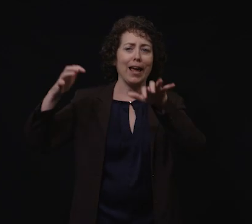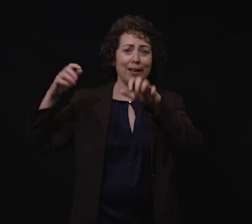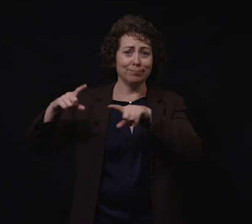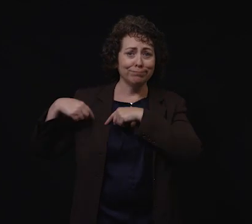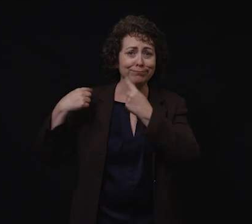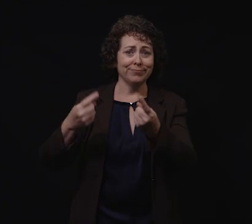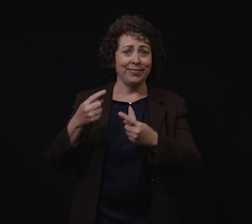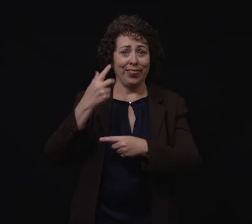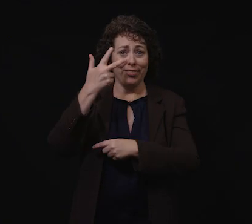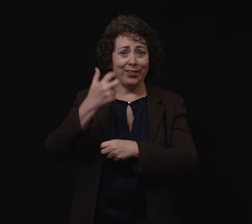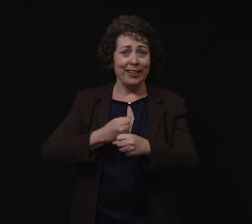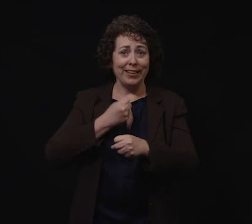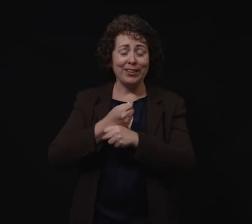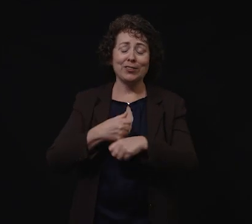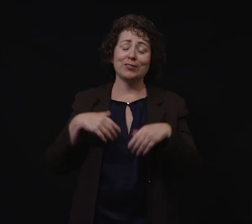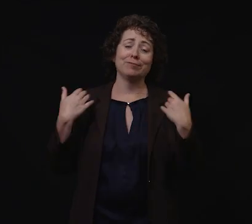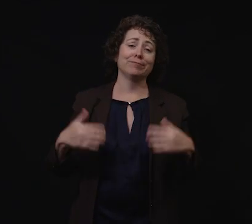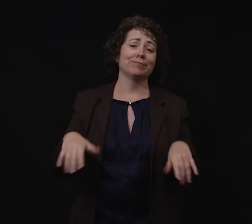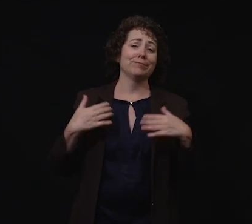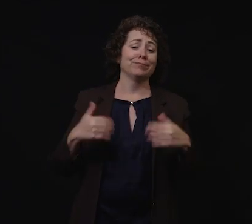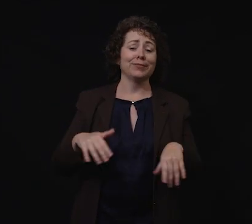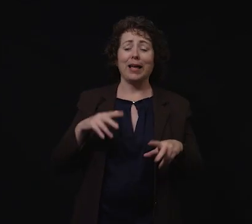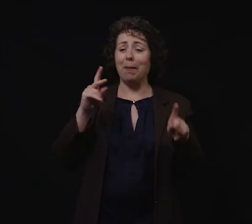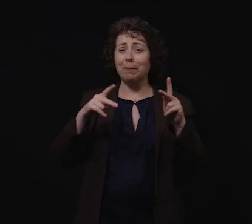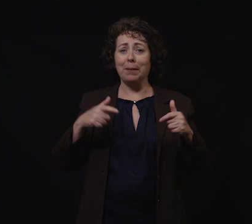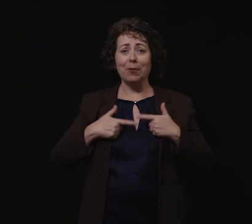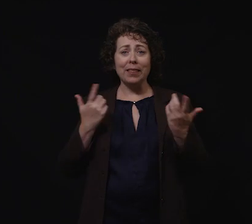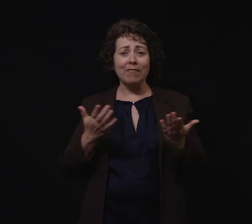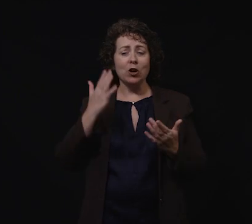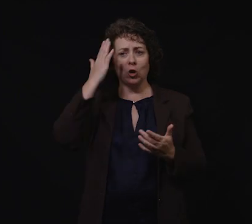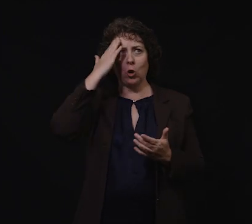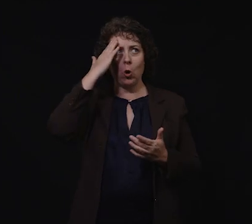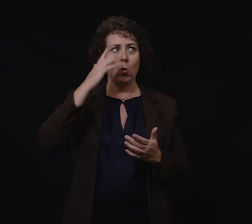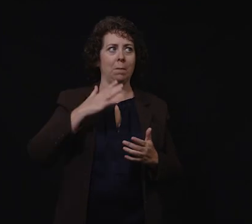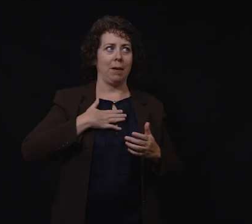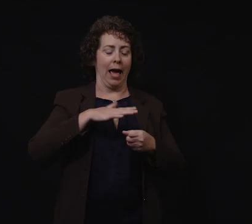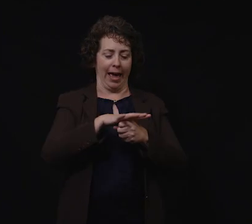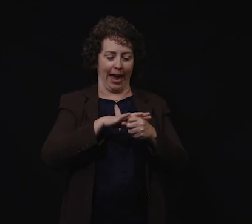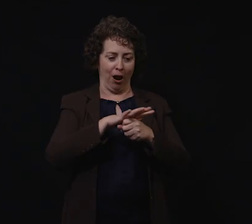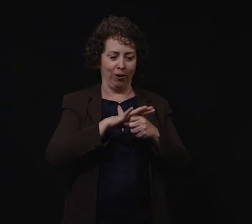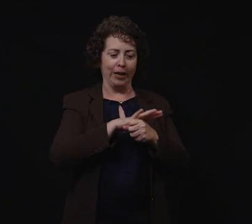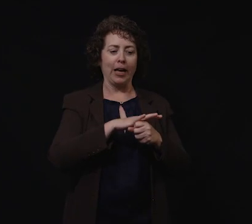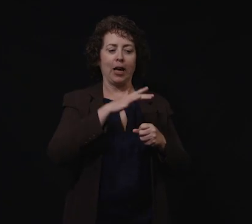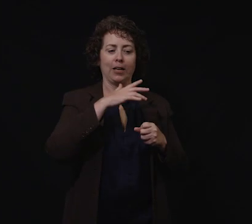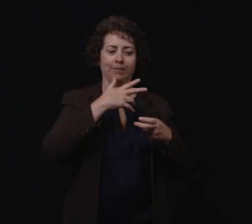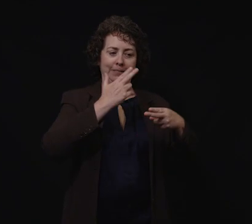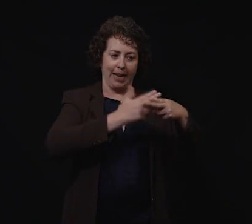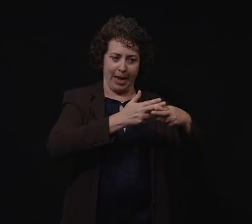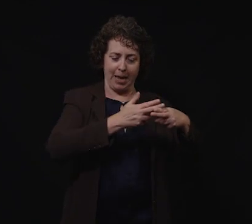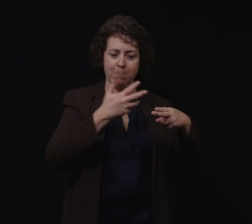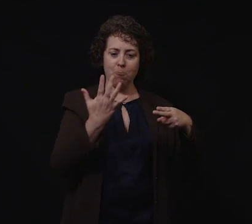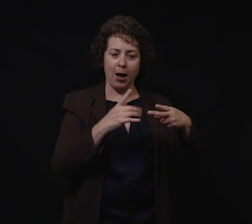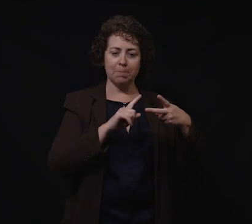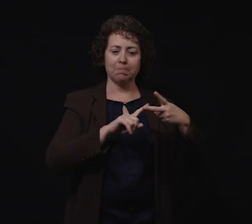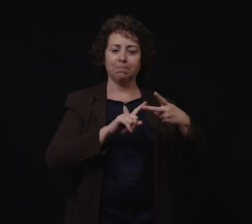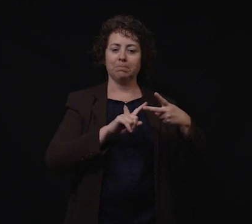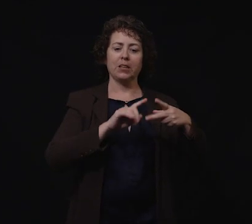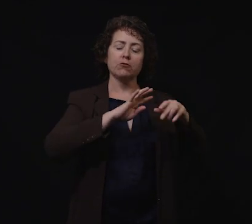Our citizens are knowledgeable about what drainage area they belong to and what flood zone they they are in